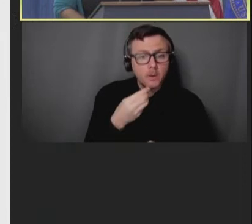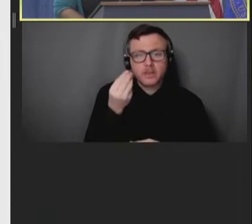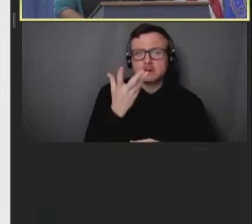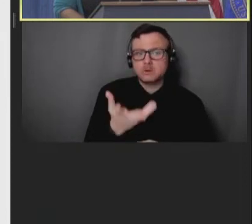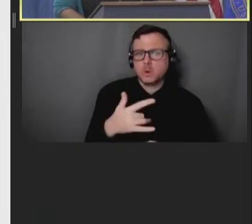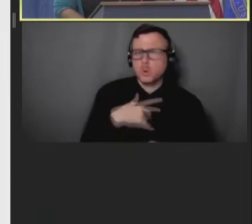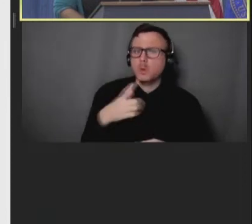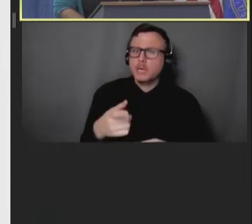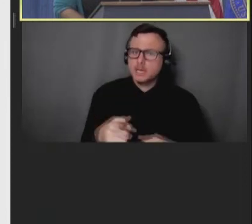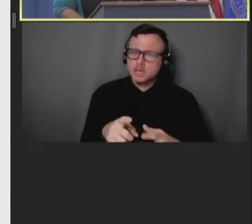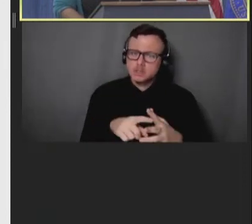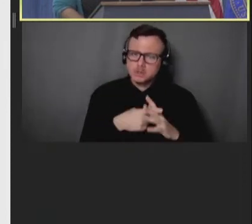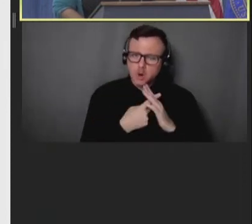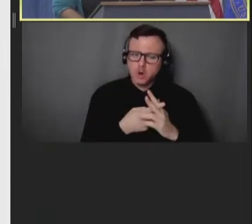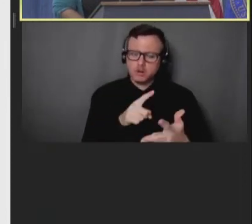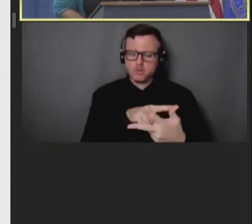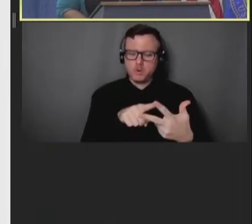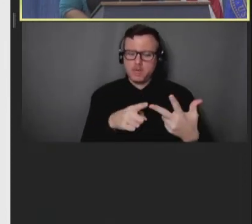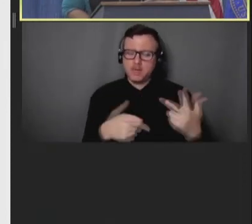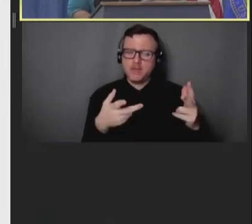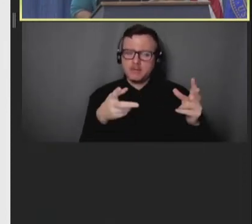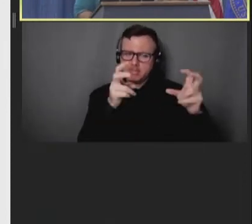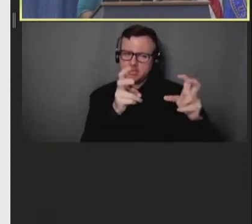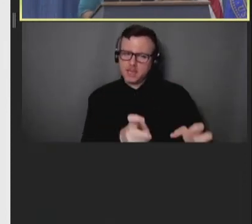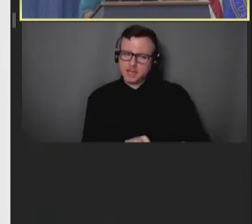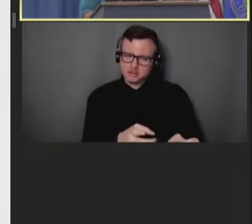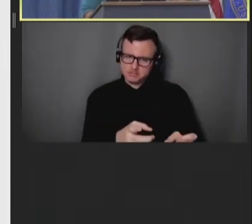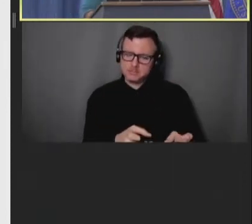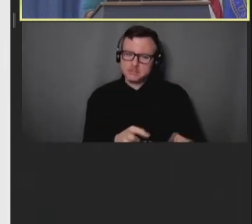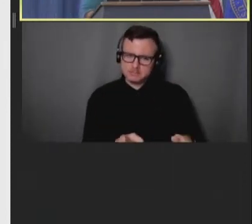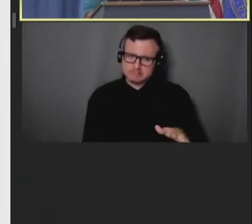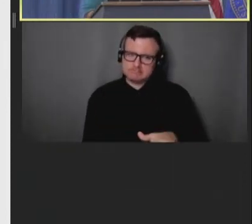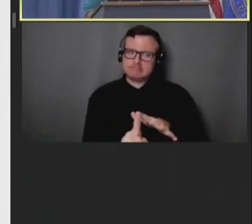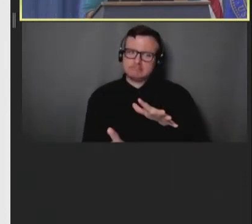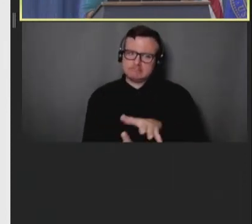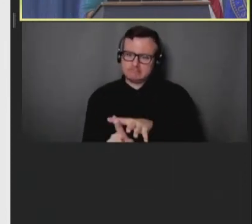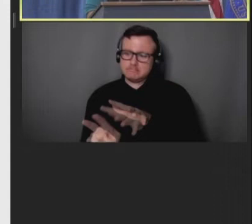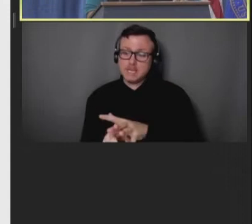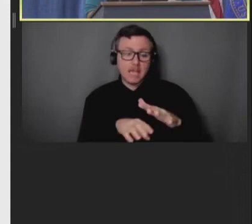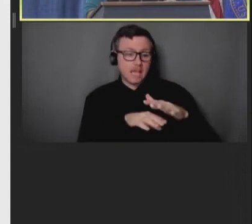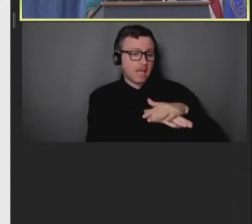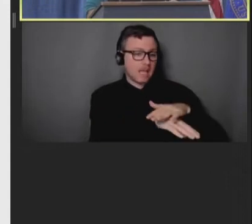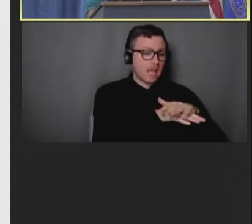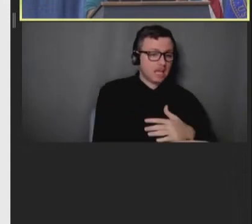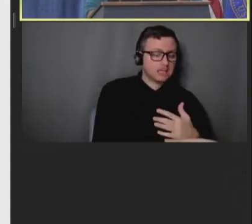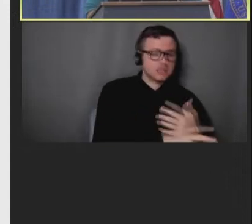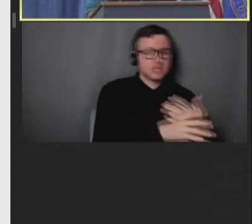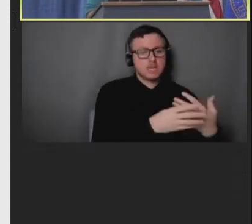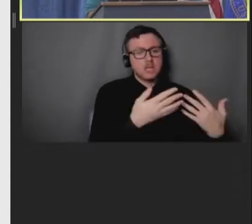three major themes kept appearing, and that was access, streamlining systems, and communications.